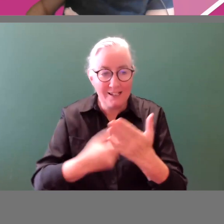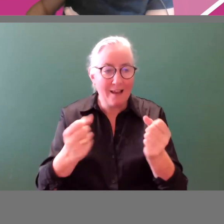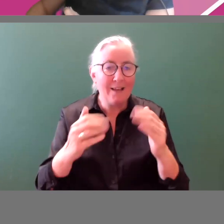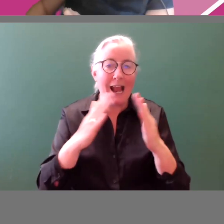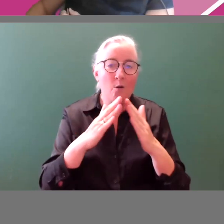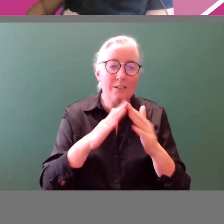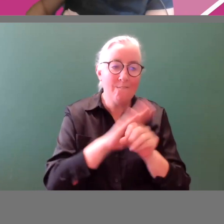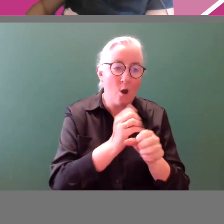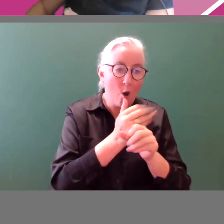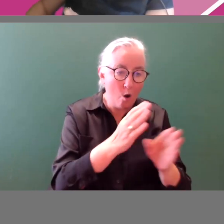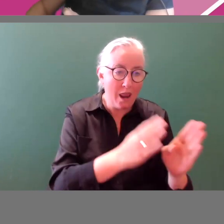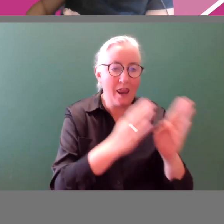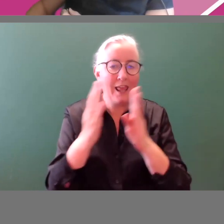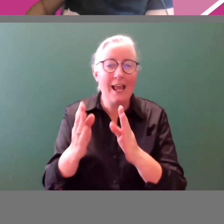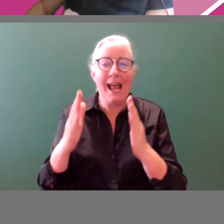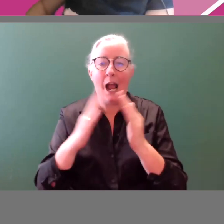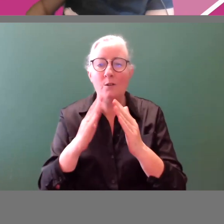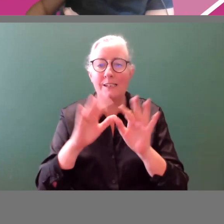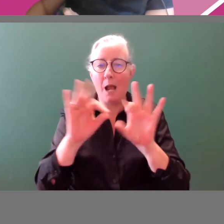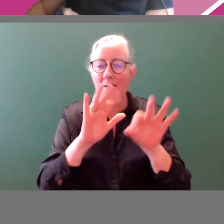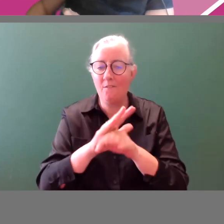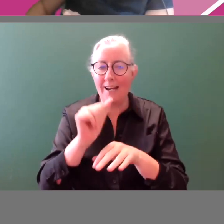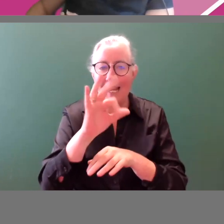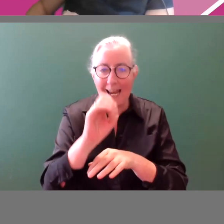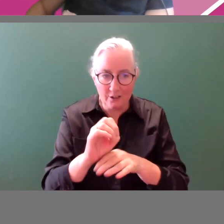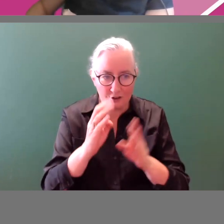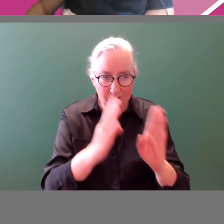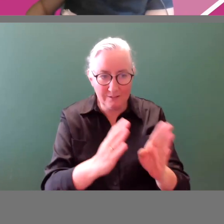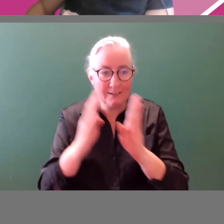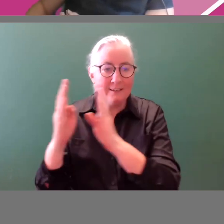I have Housing Options for Aging Population Policy Statement and the National Housing